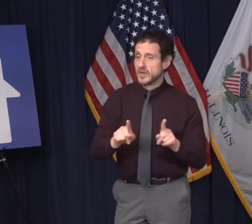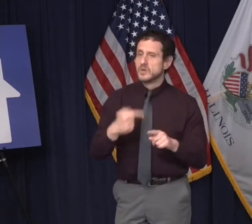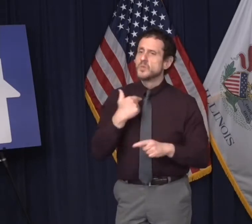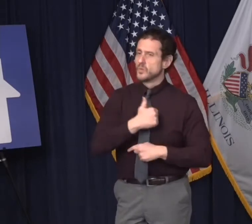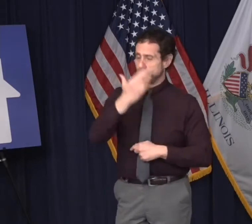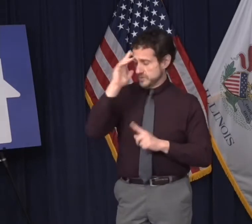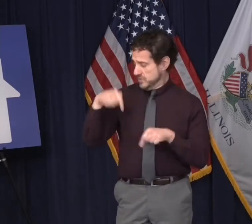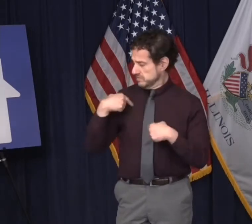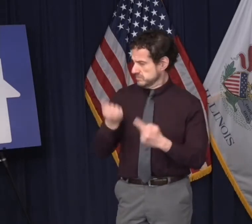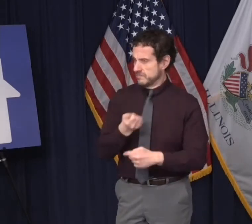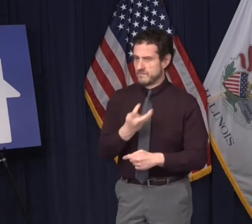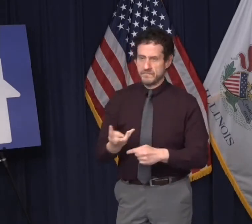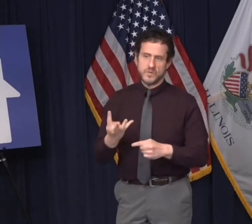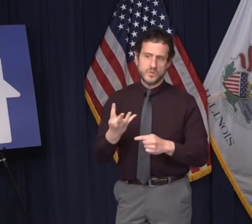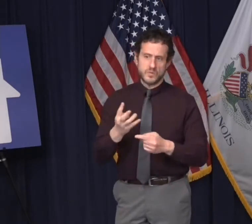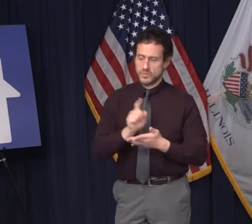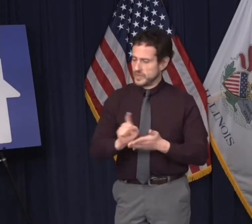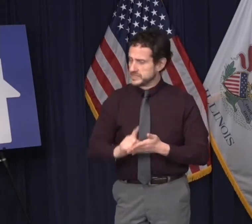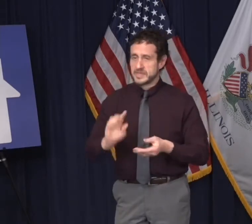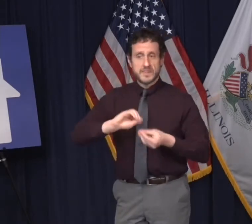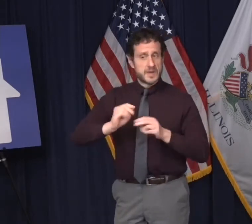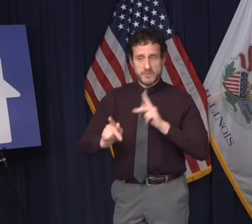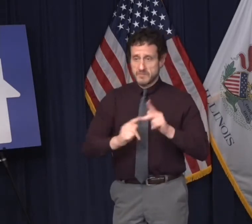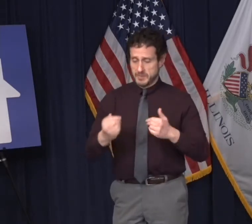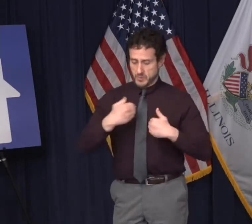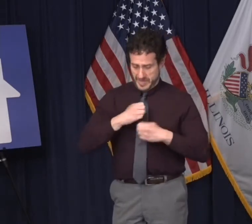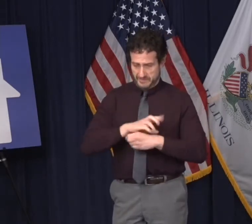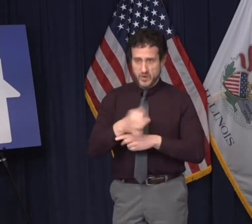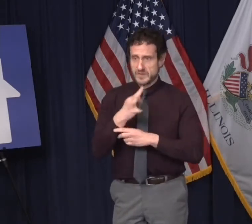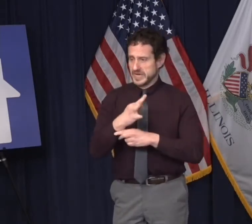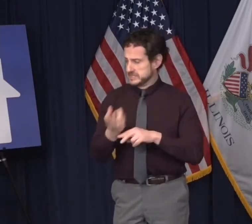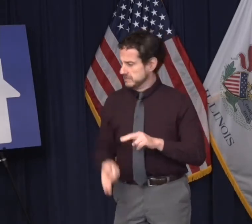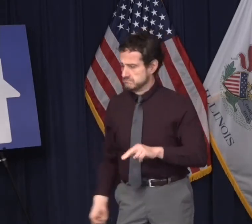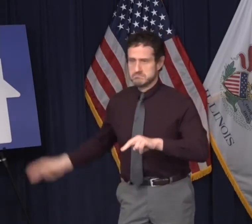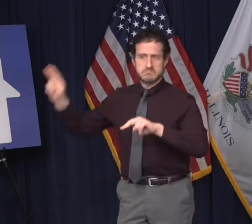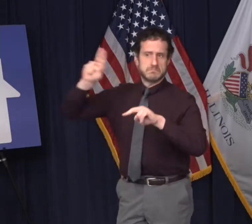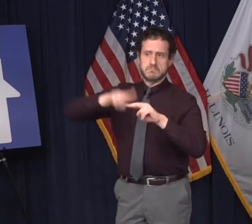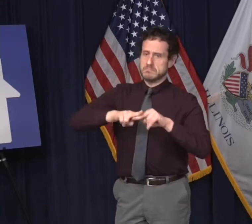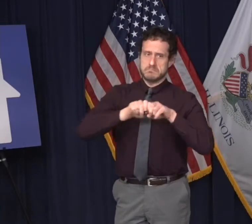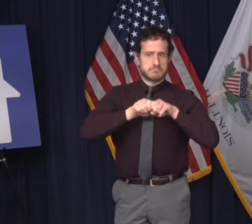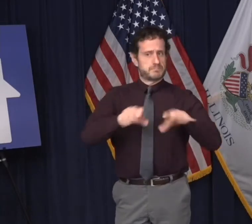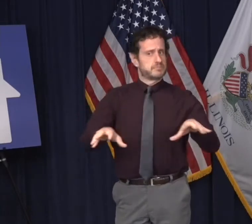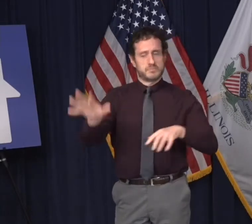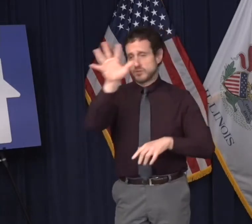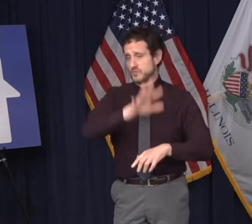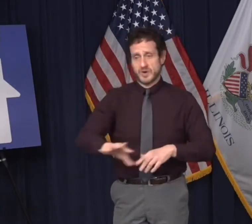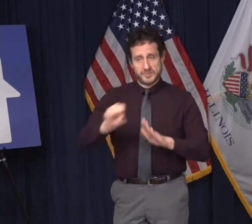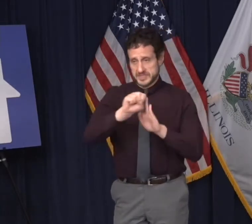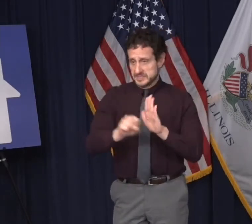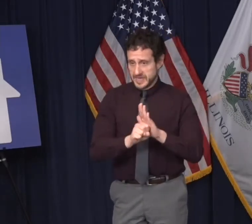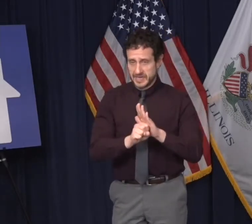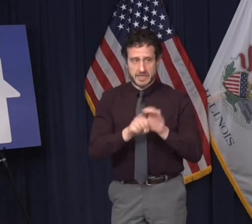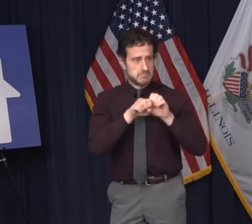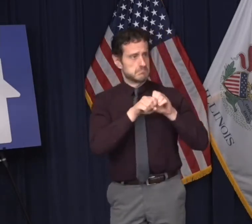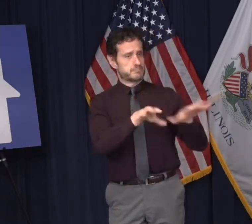OF COURSE, AS WE ALL KNOW, OVER JUST THE LAST FEW WEEKS COVID-19 HAS REACHED A MASSIVE SCALE OF